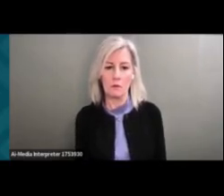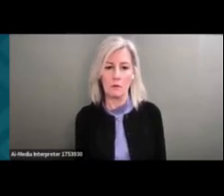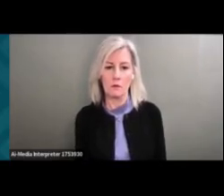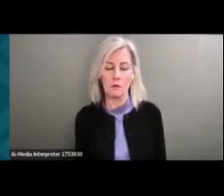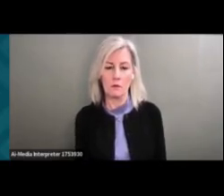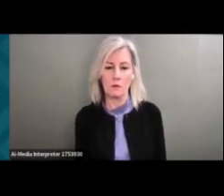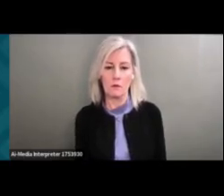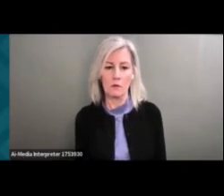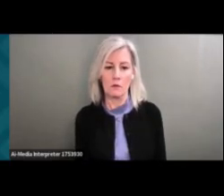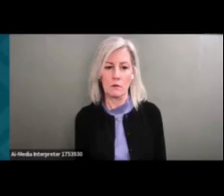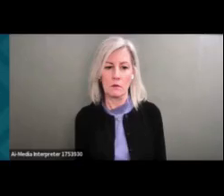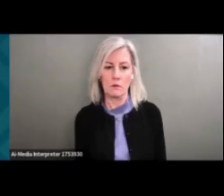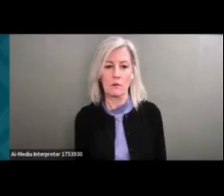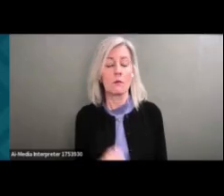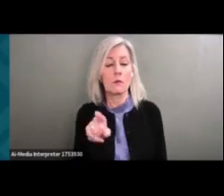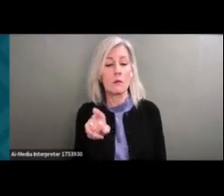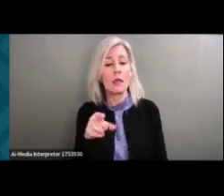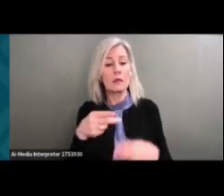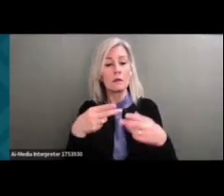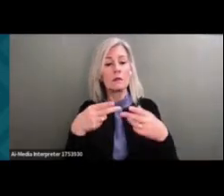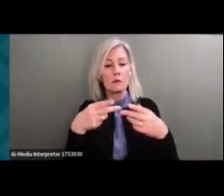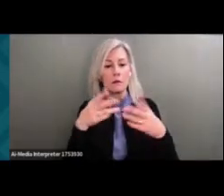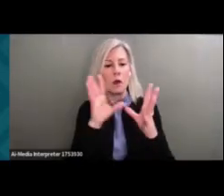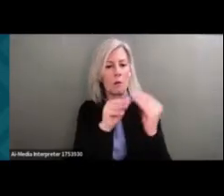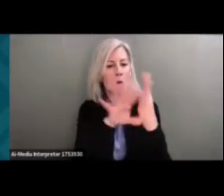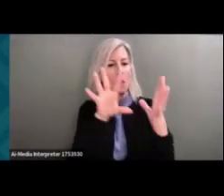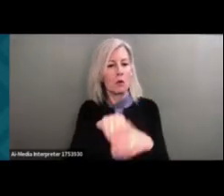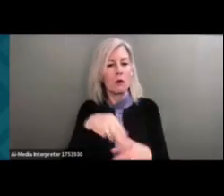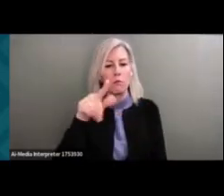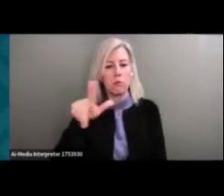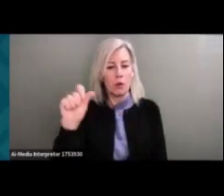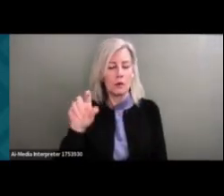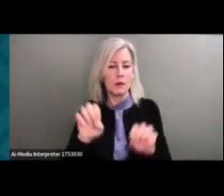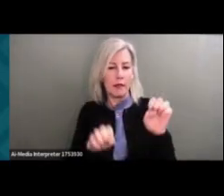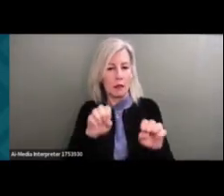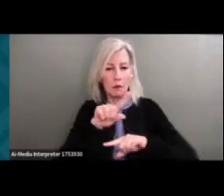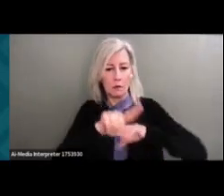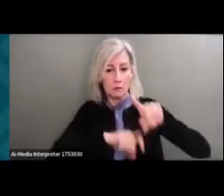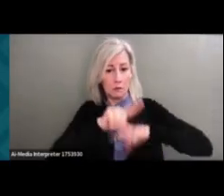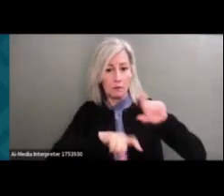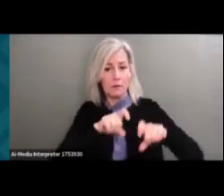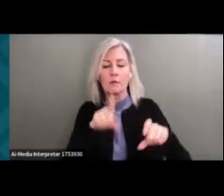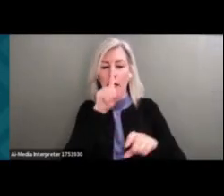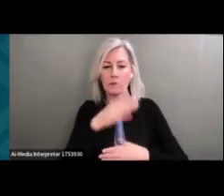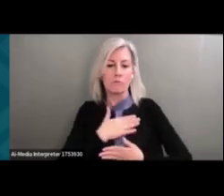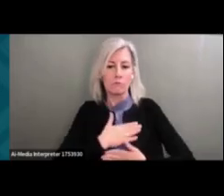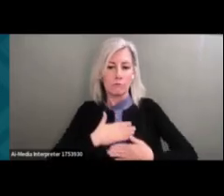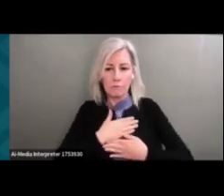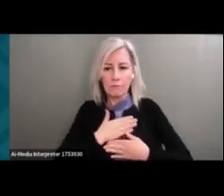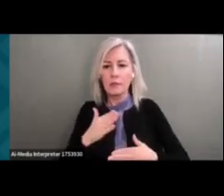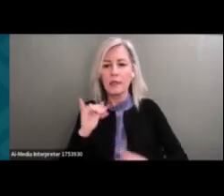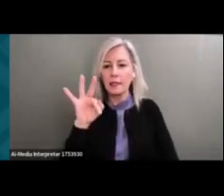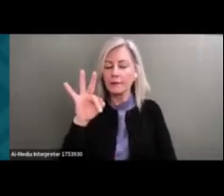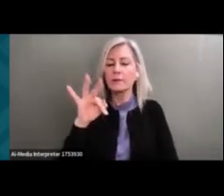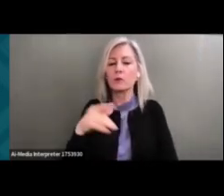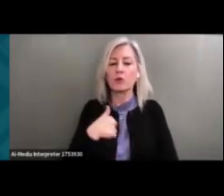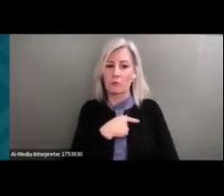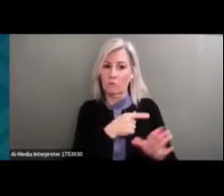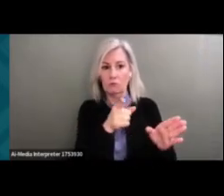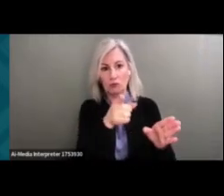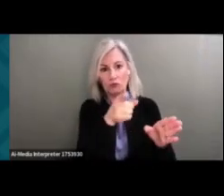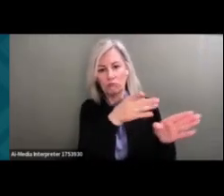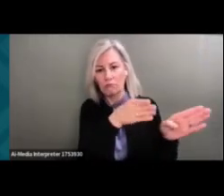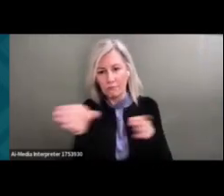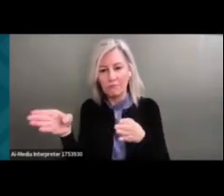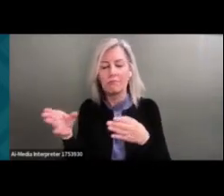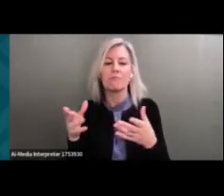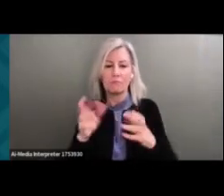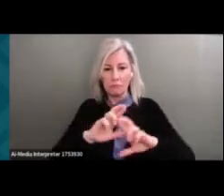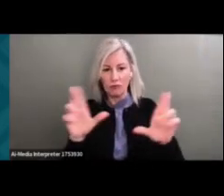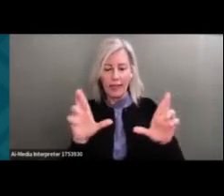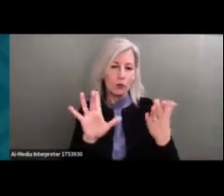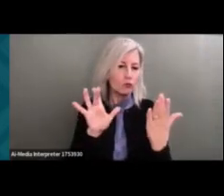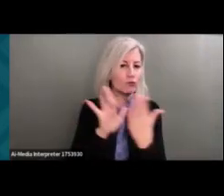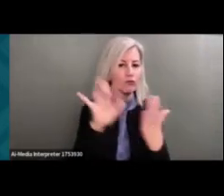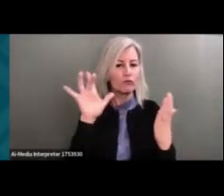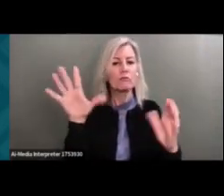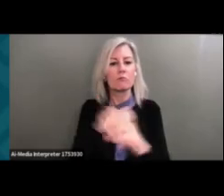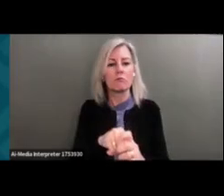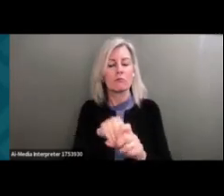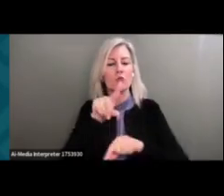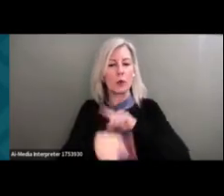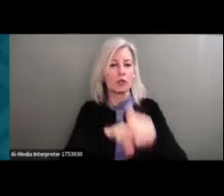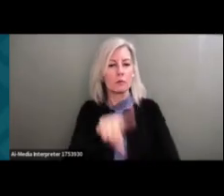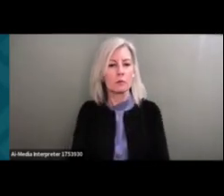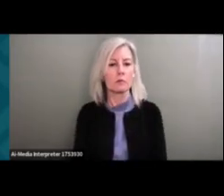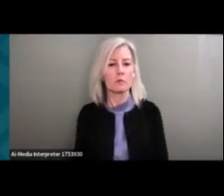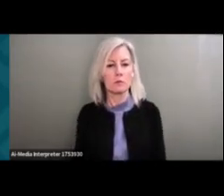This live webinar will include polls and evaluation questions, and we'd very much appreciate if you would be prepared to interact during the polling times.